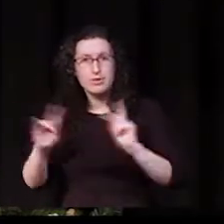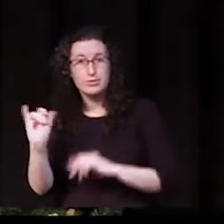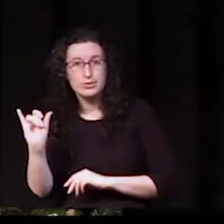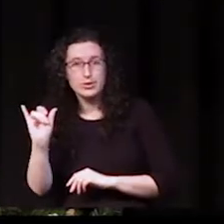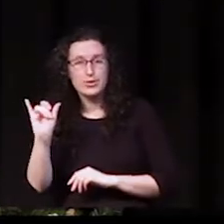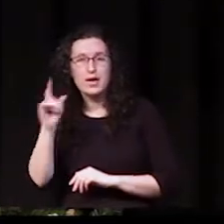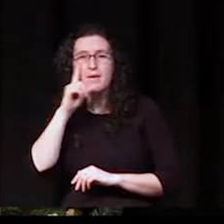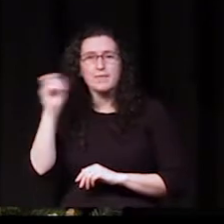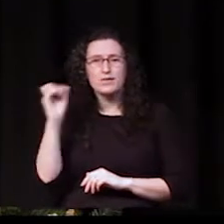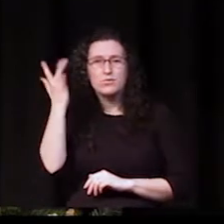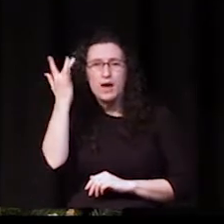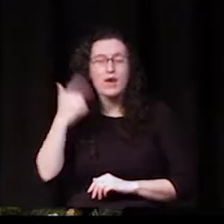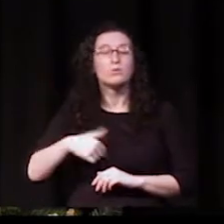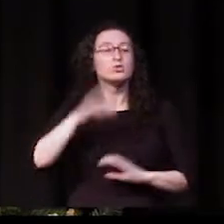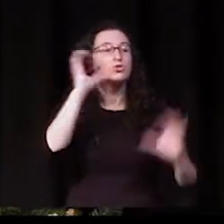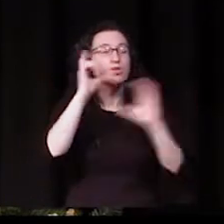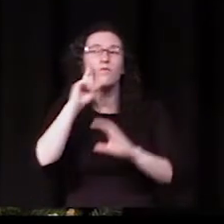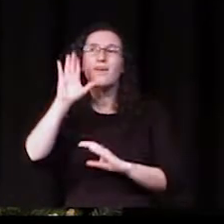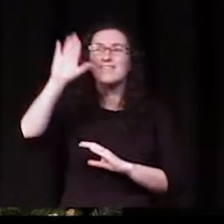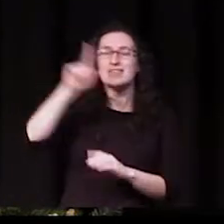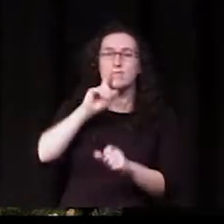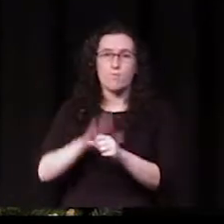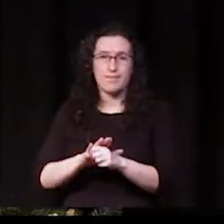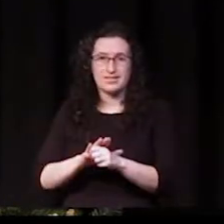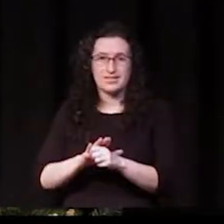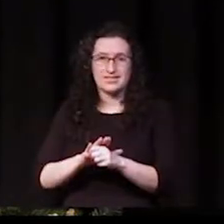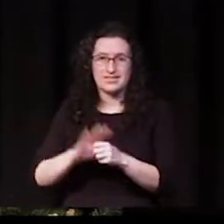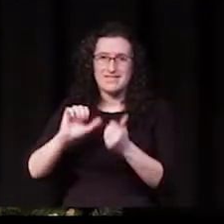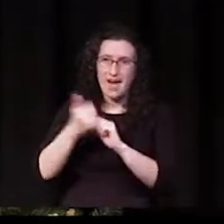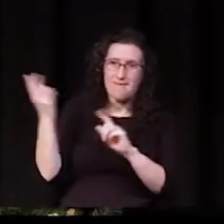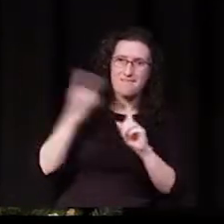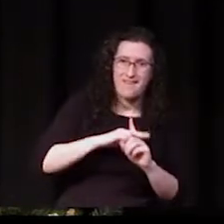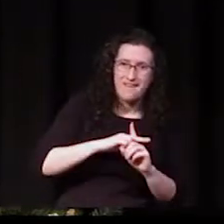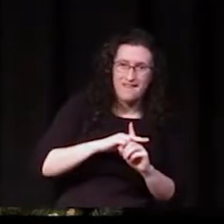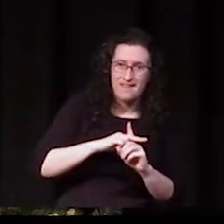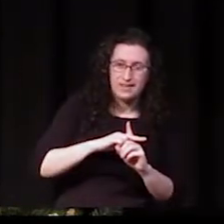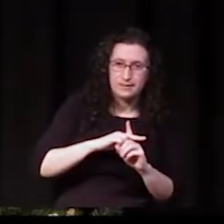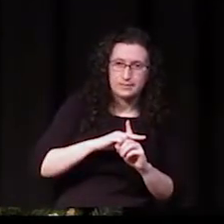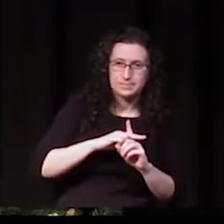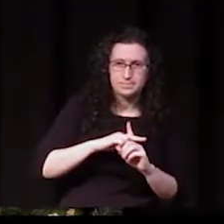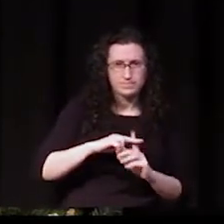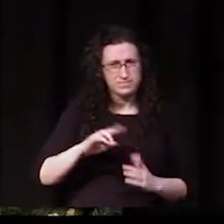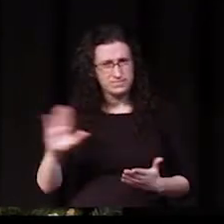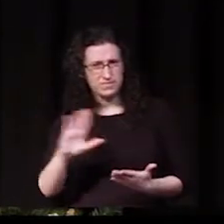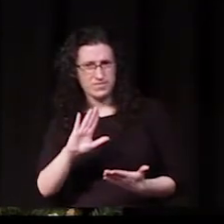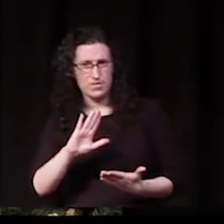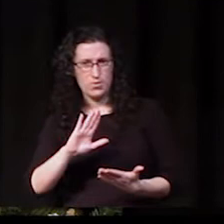for the promises of God at work. How would an attitude of gratefulness change your outlook